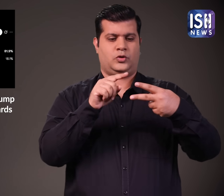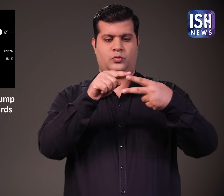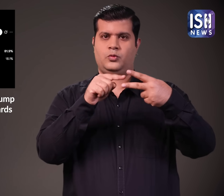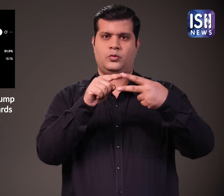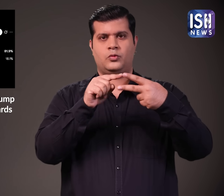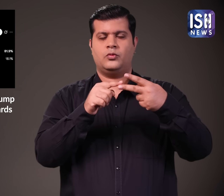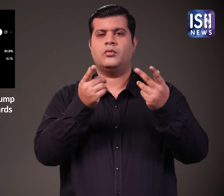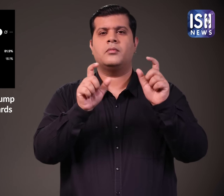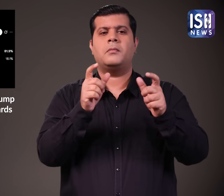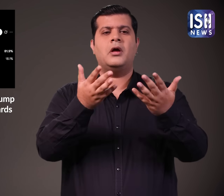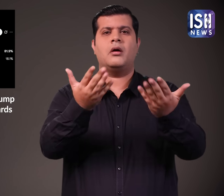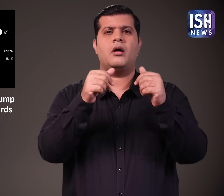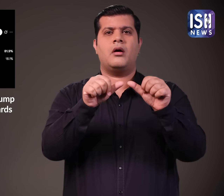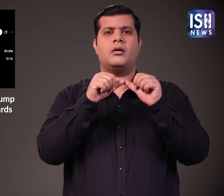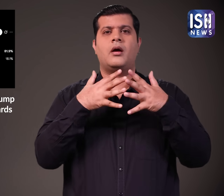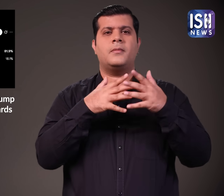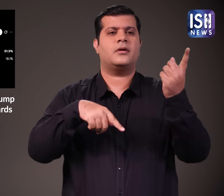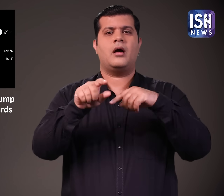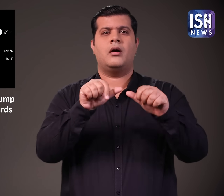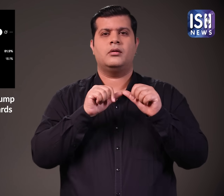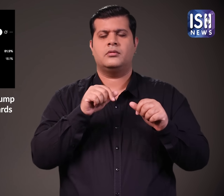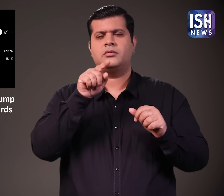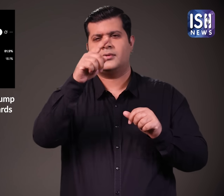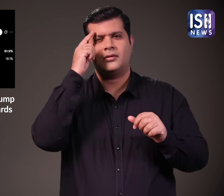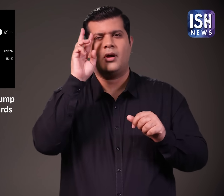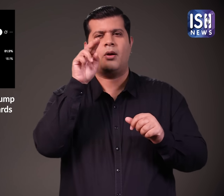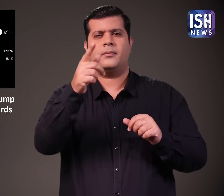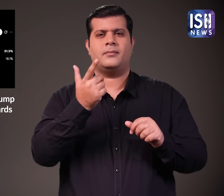What do you think have Americans answered on this?